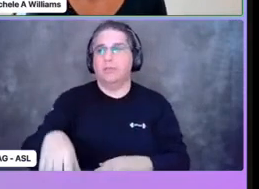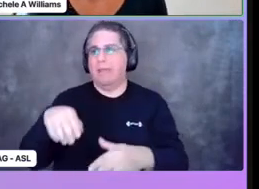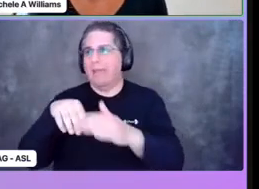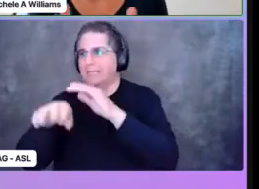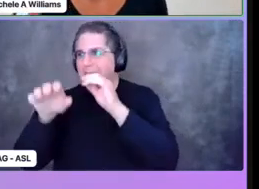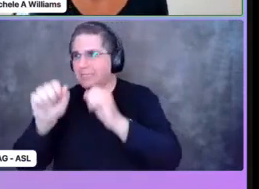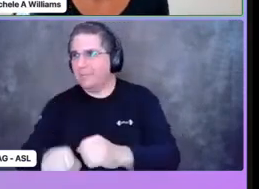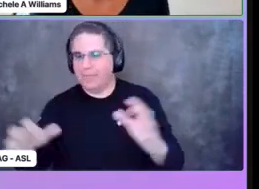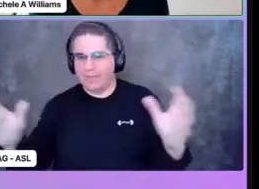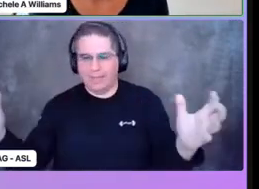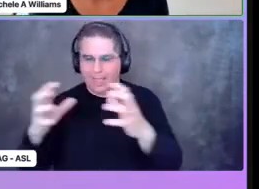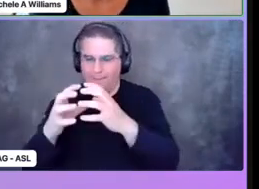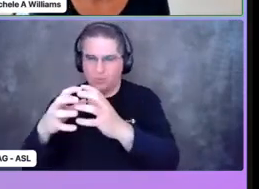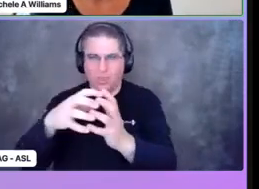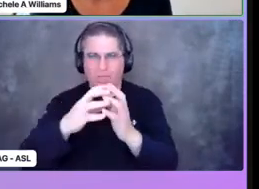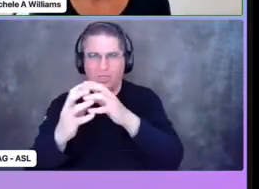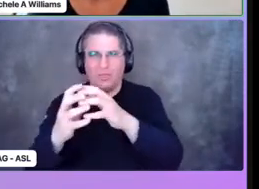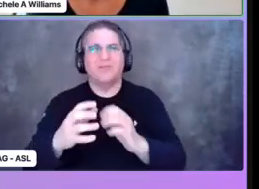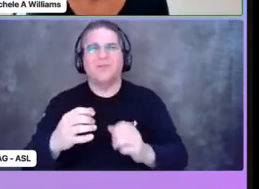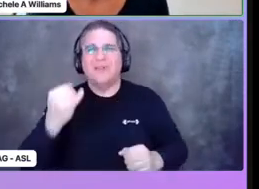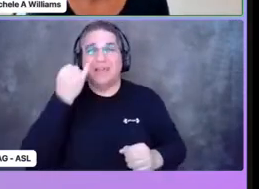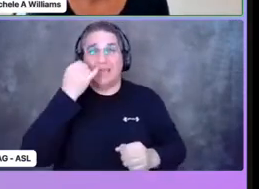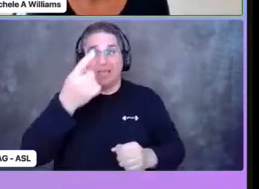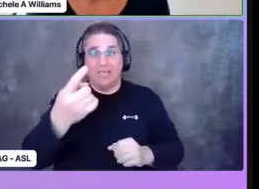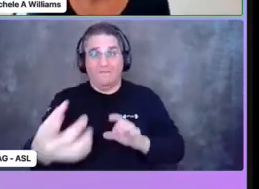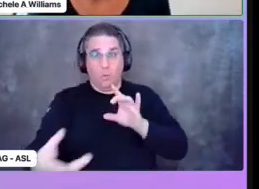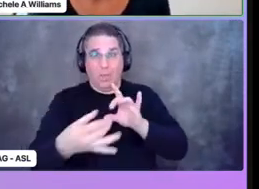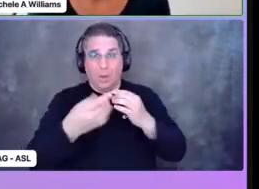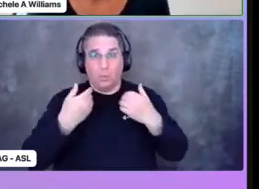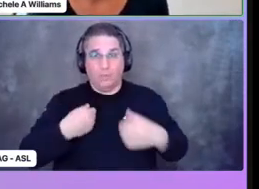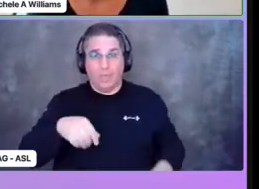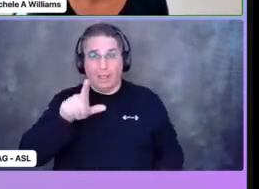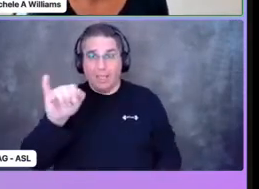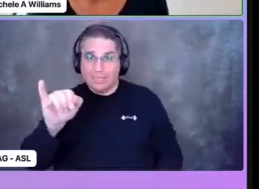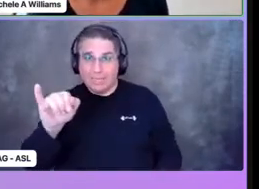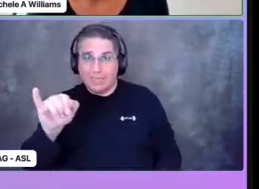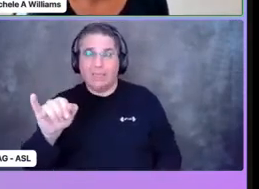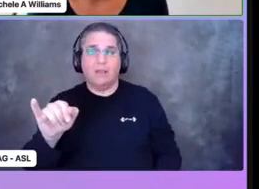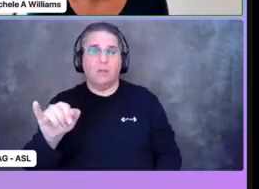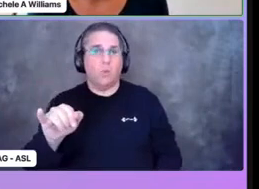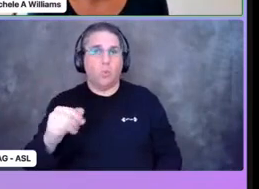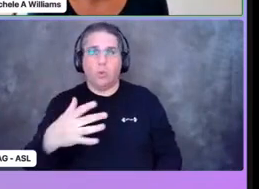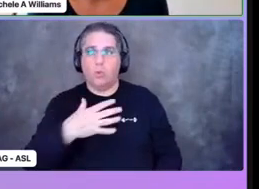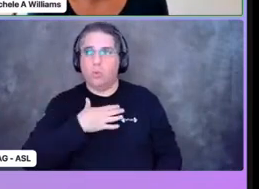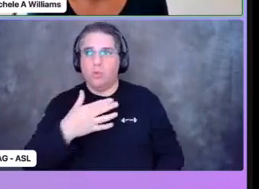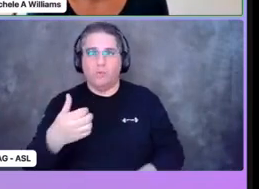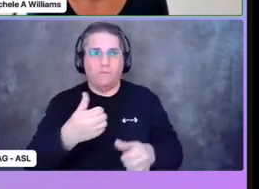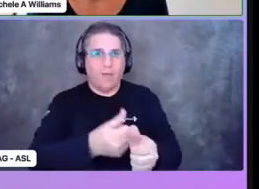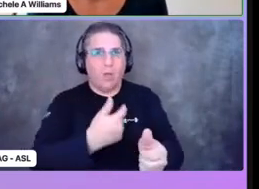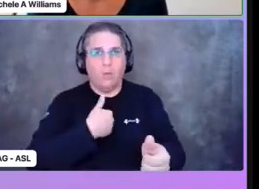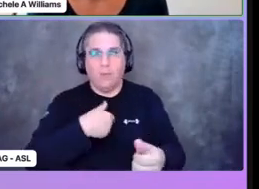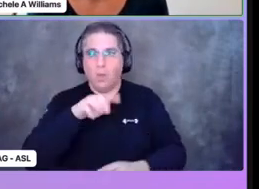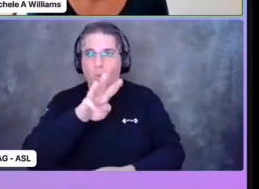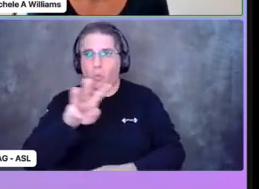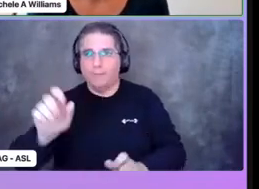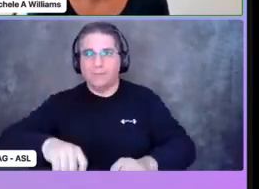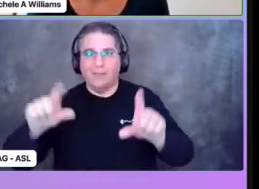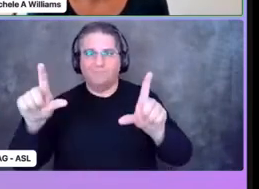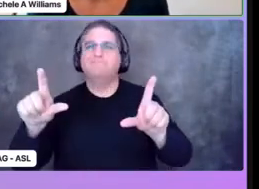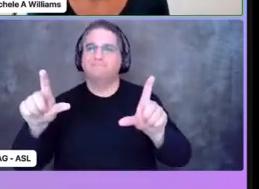about how do we do this, in terms of the intersection of the UX research and accessibility, and so, if you